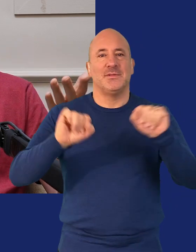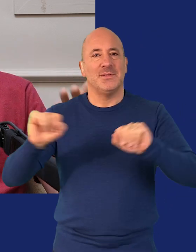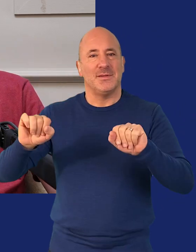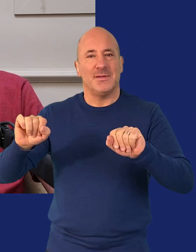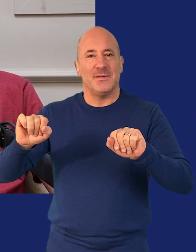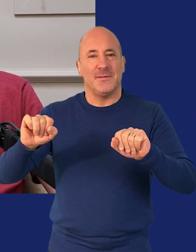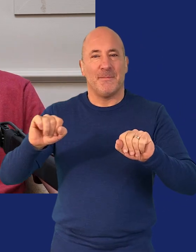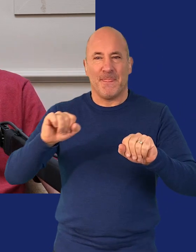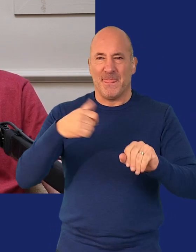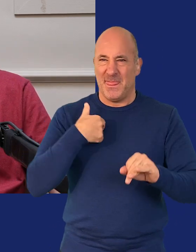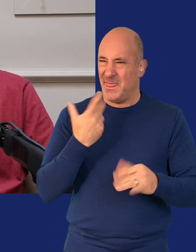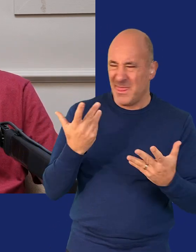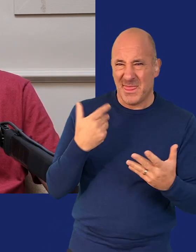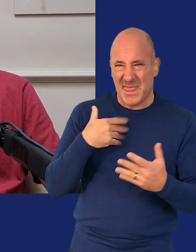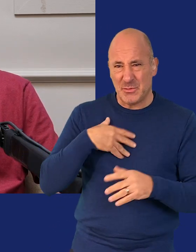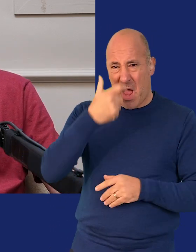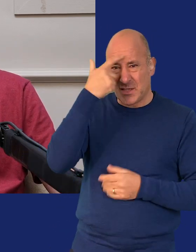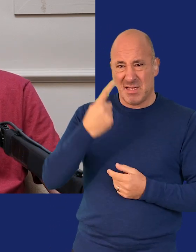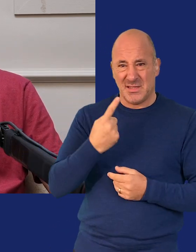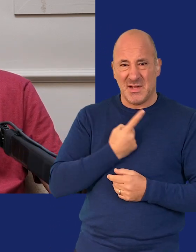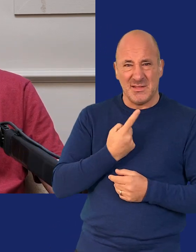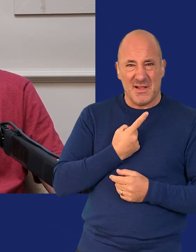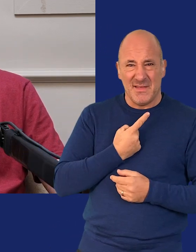We talked in the previous question about, you know, making mistakes around language.